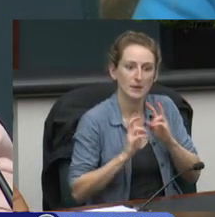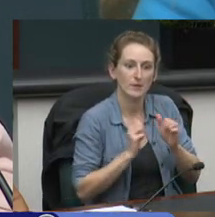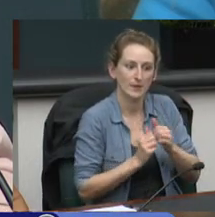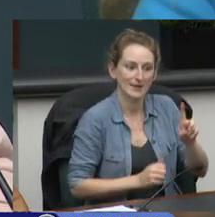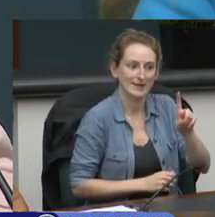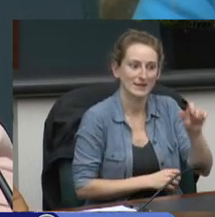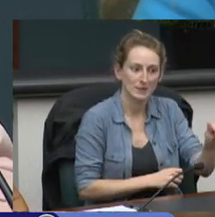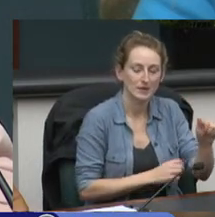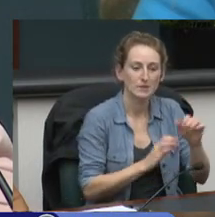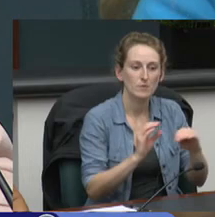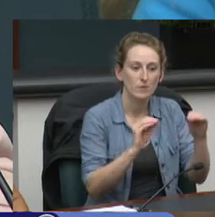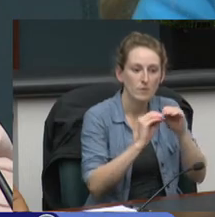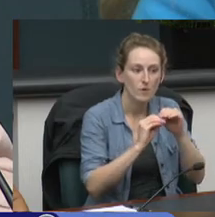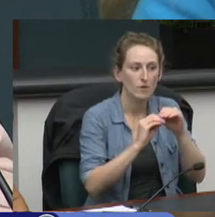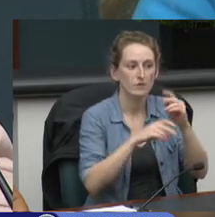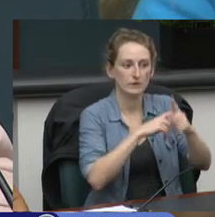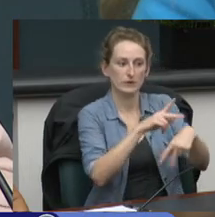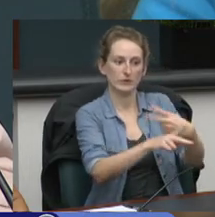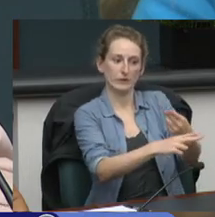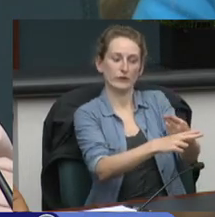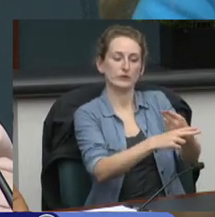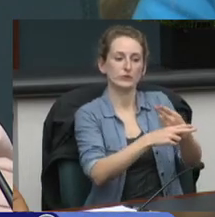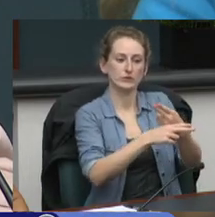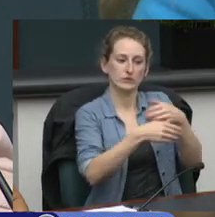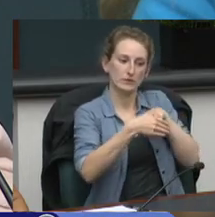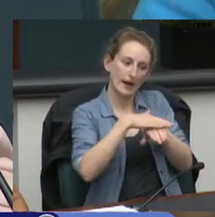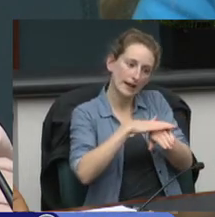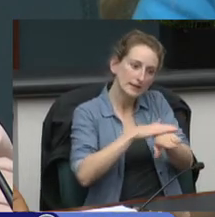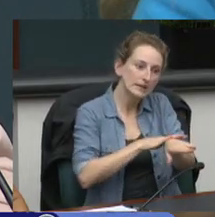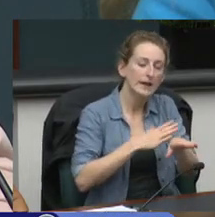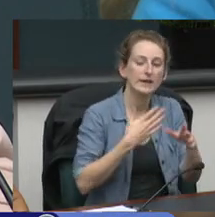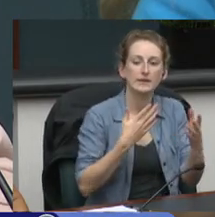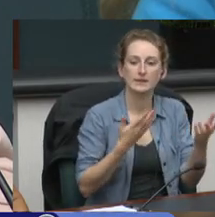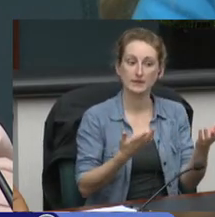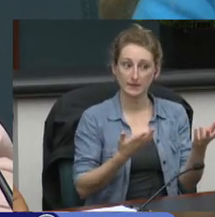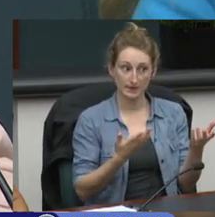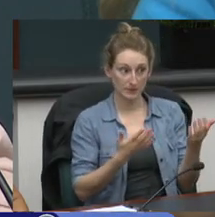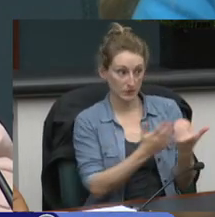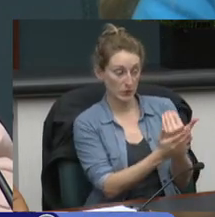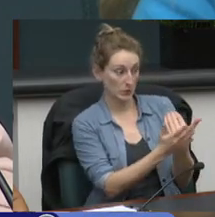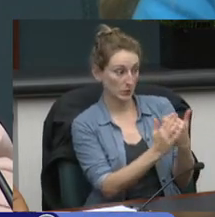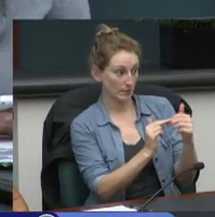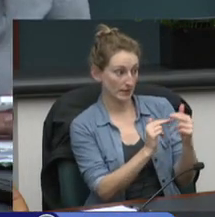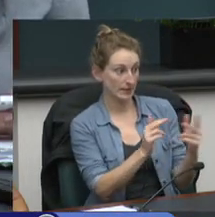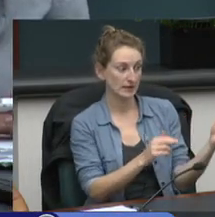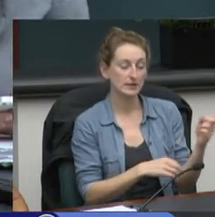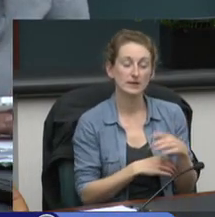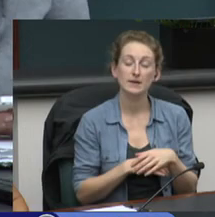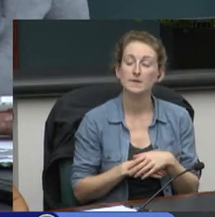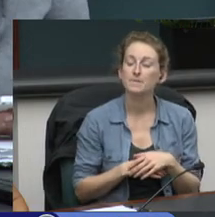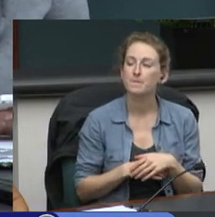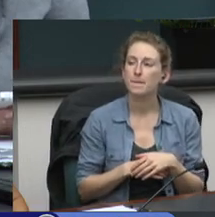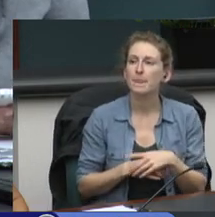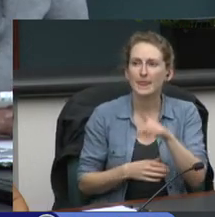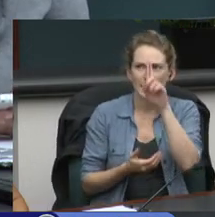Universal designs in our new I believe that there is some requirements for